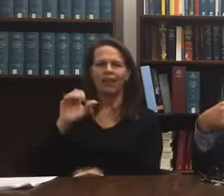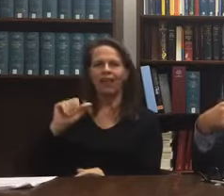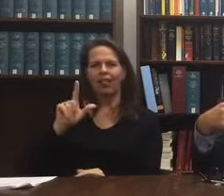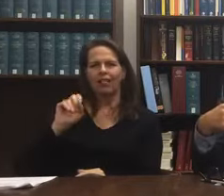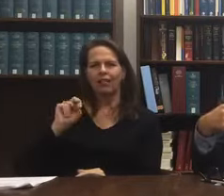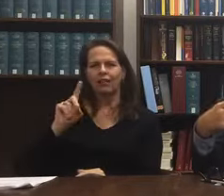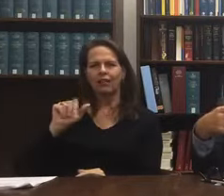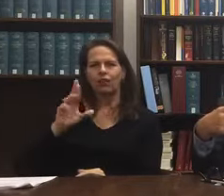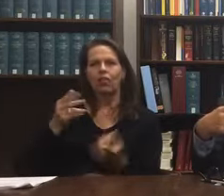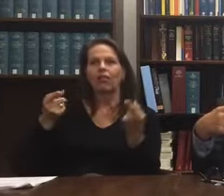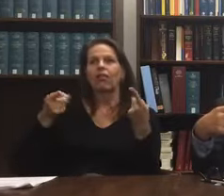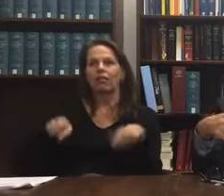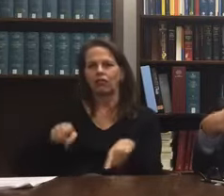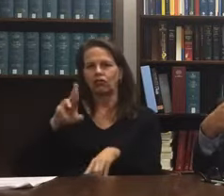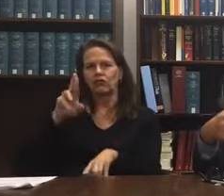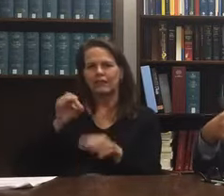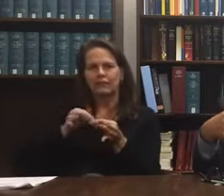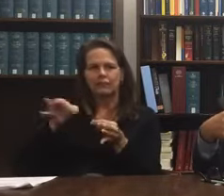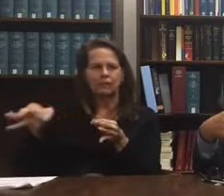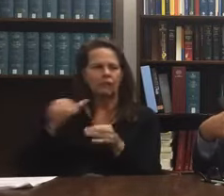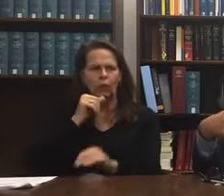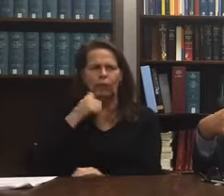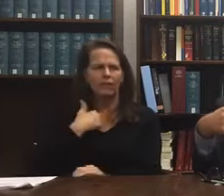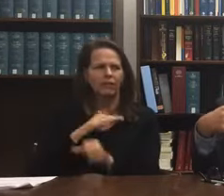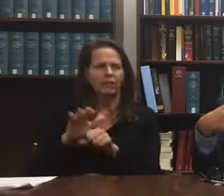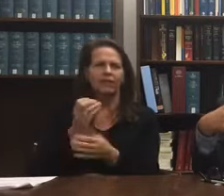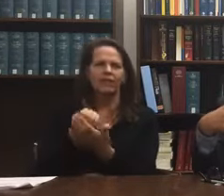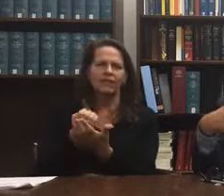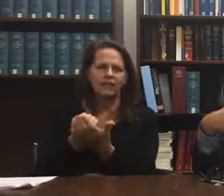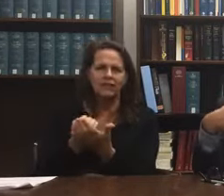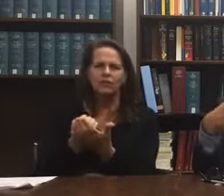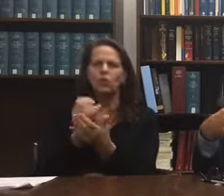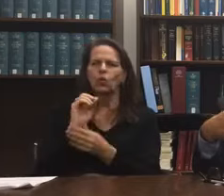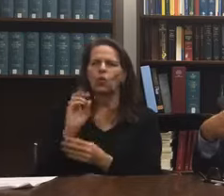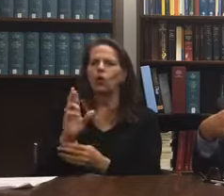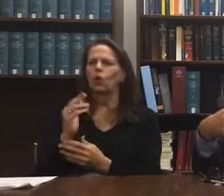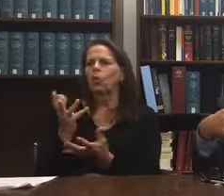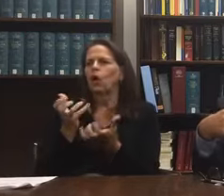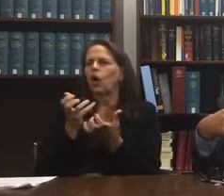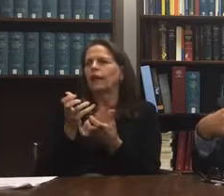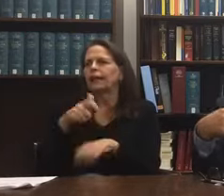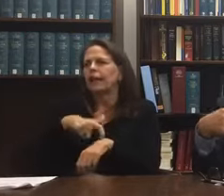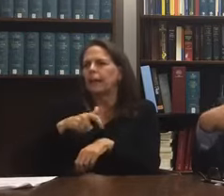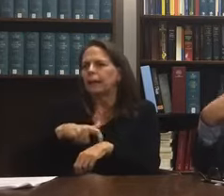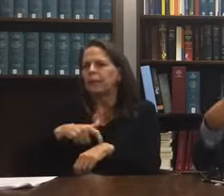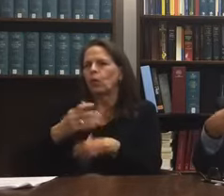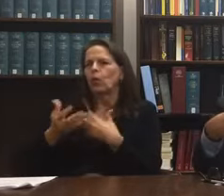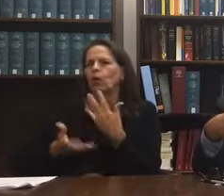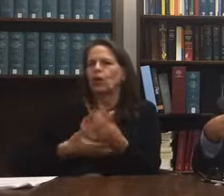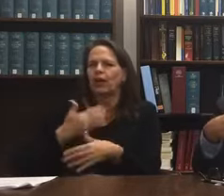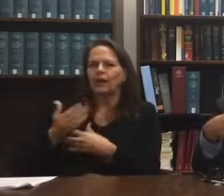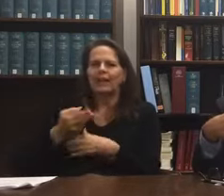case it gets rescheduled because they don't have the evidence or they want more time or the hearing officer gives you a certain number of days to submit